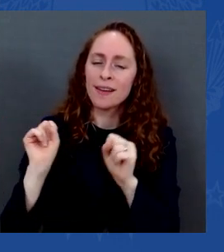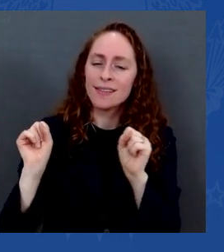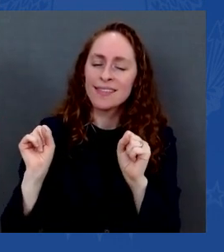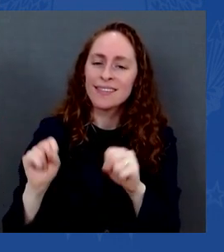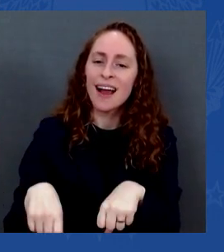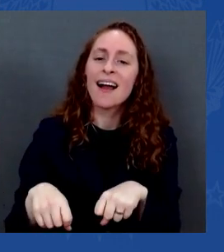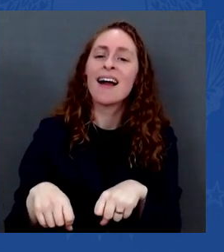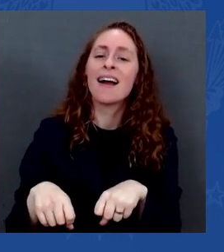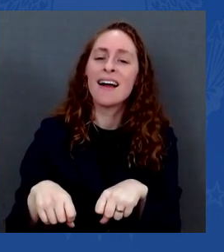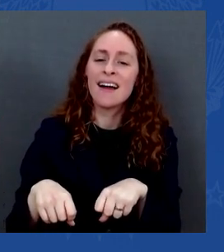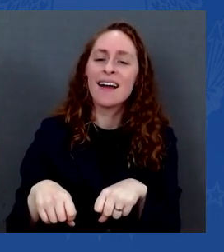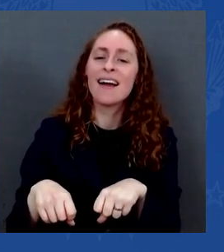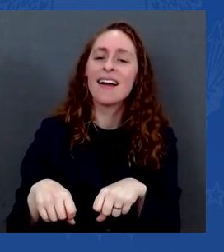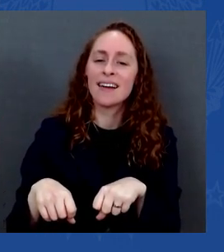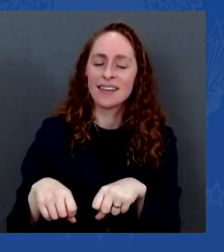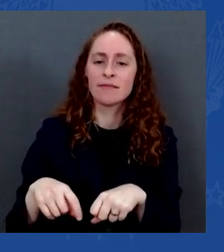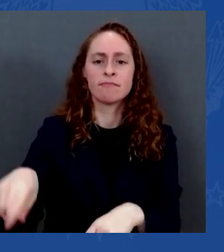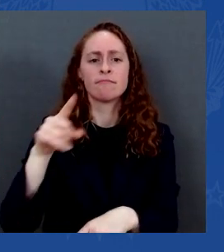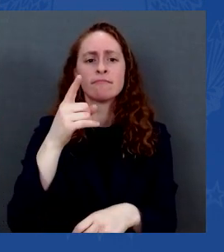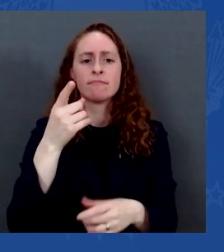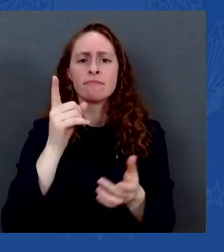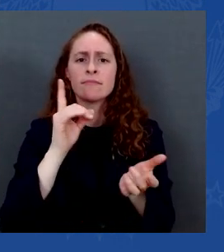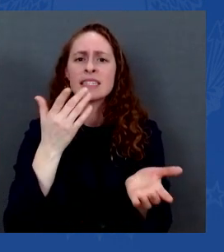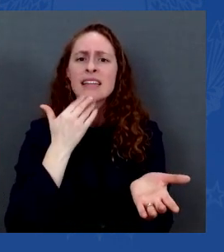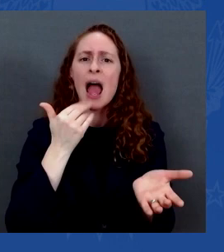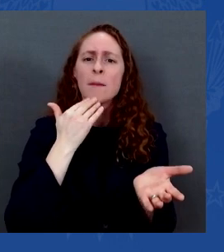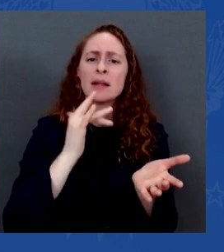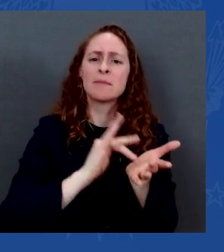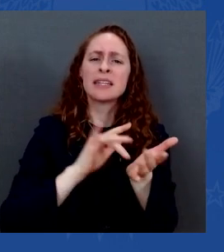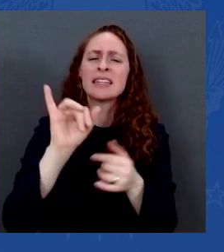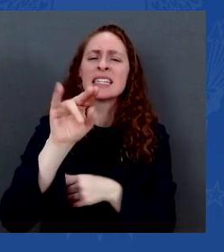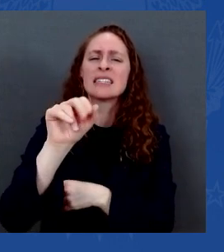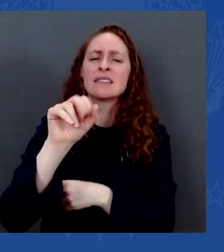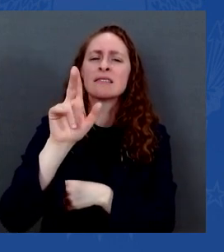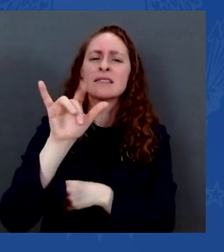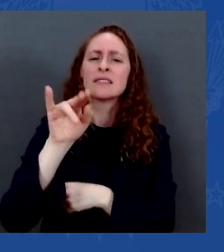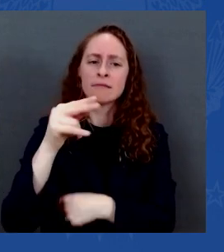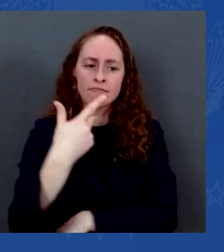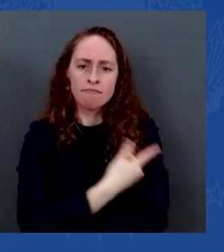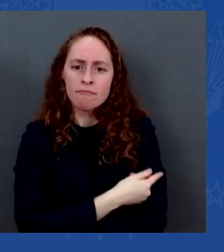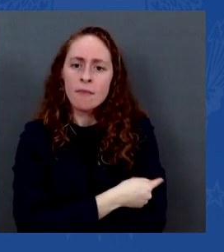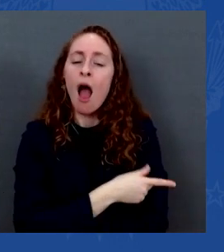we got 200,000 kids with Type 1 diabetes. You know what it's costing?